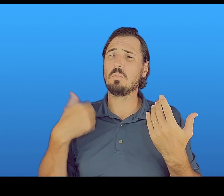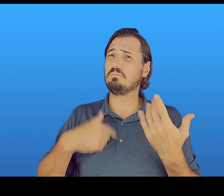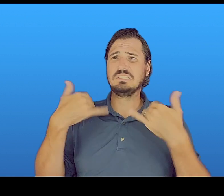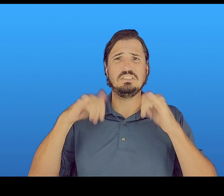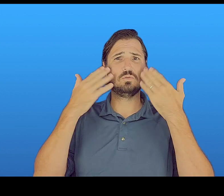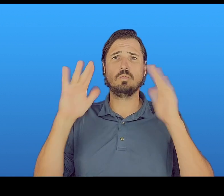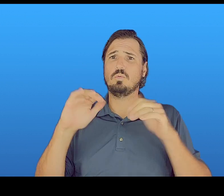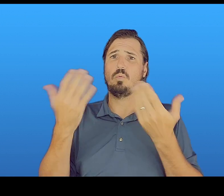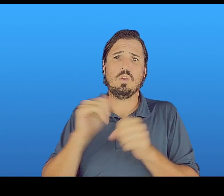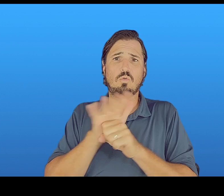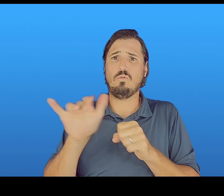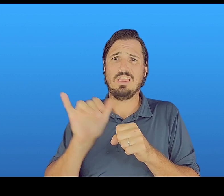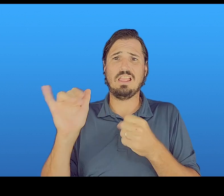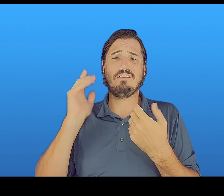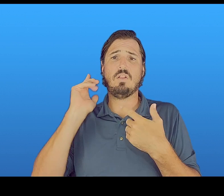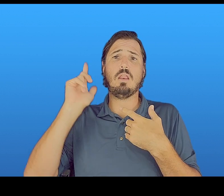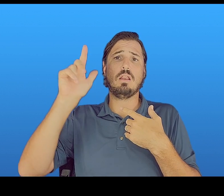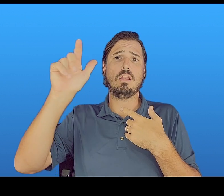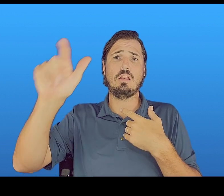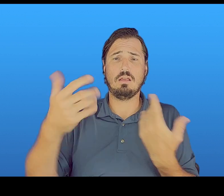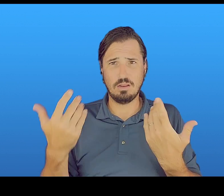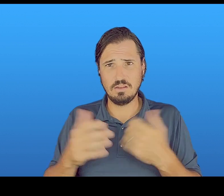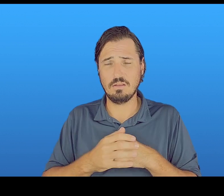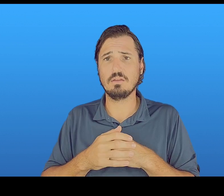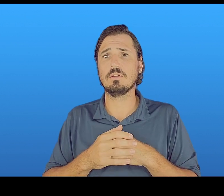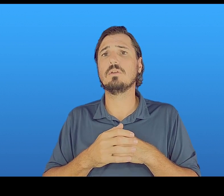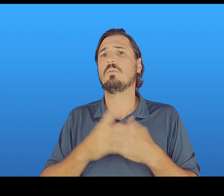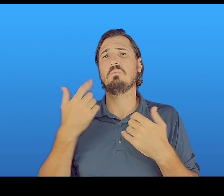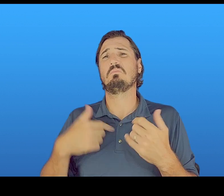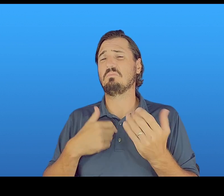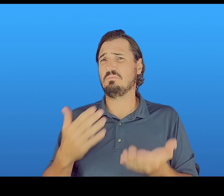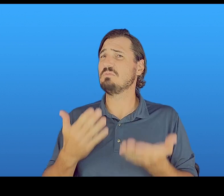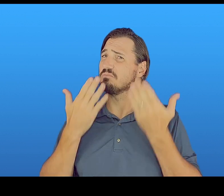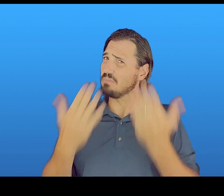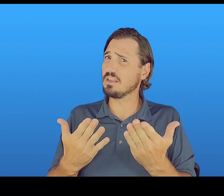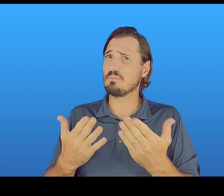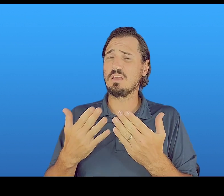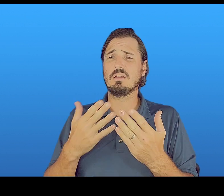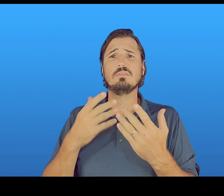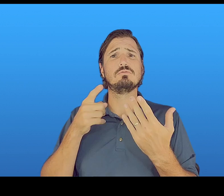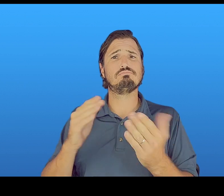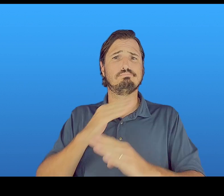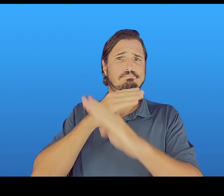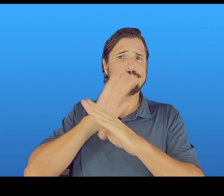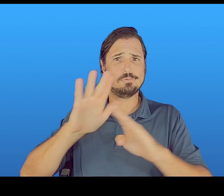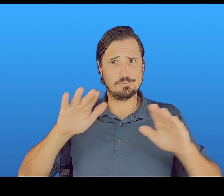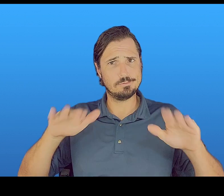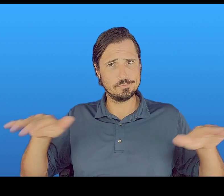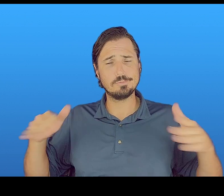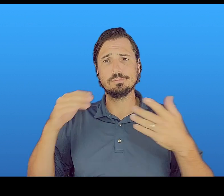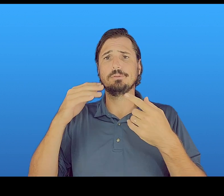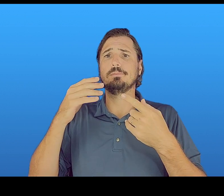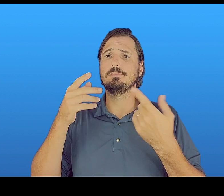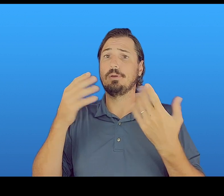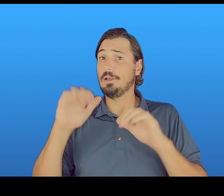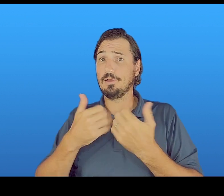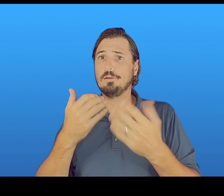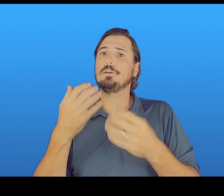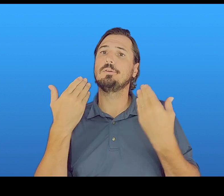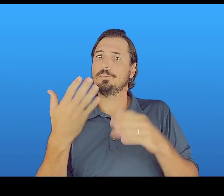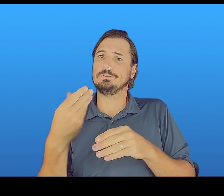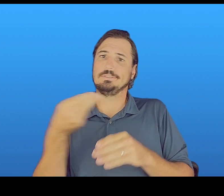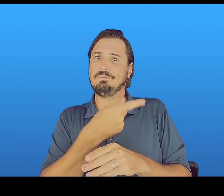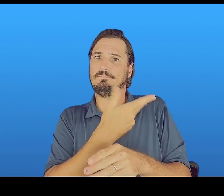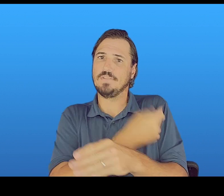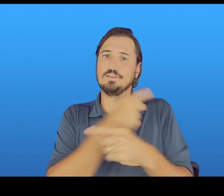long-term effects of COVID disease on children are still being studied. We highly recommend protecting your keiki by getting them vaccinated when vaccine is approved.